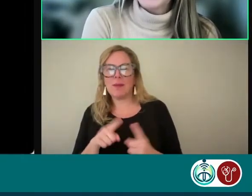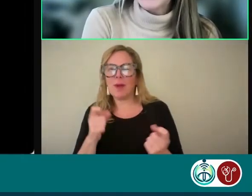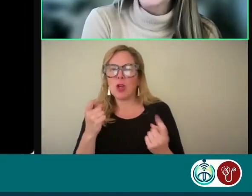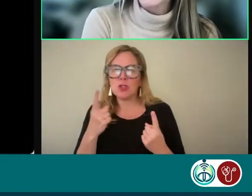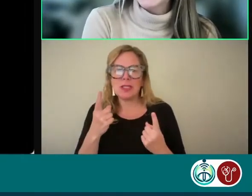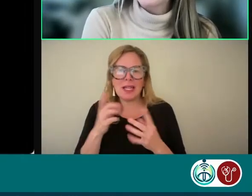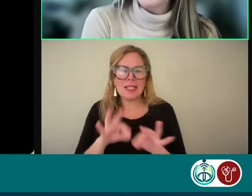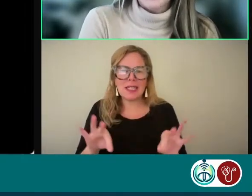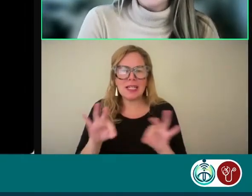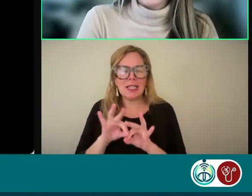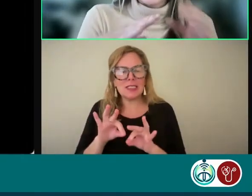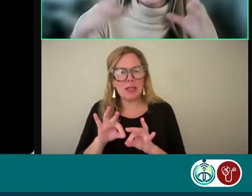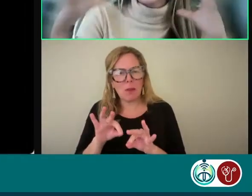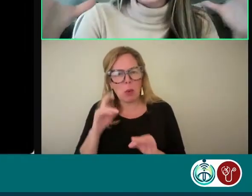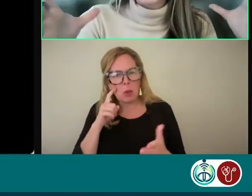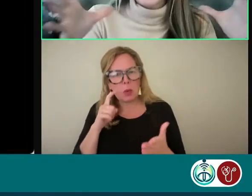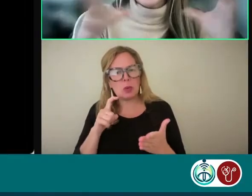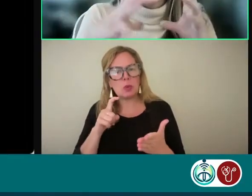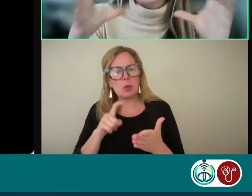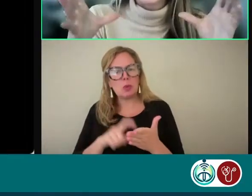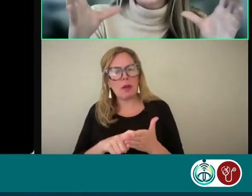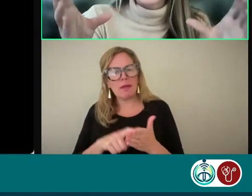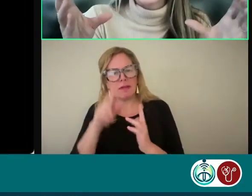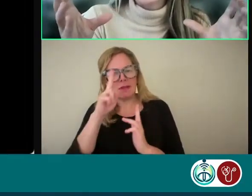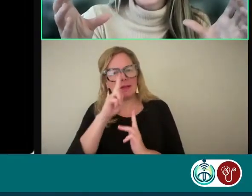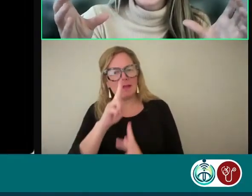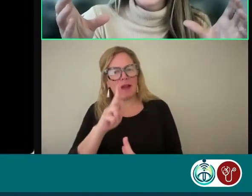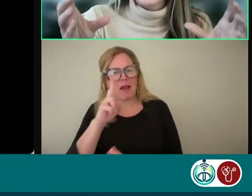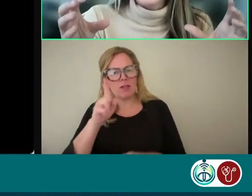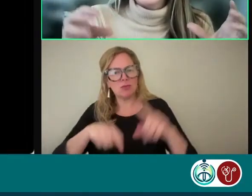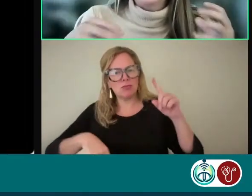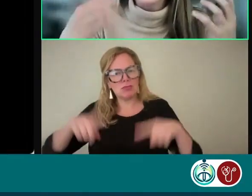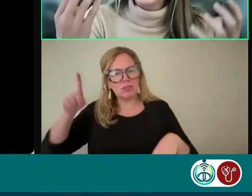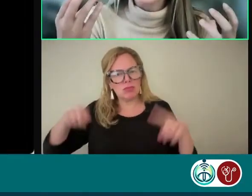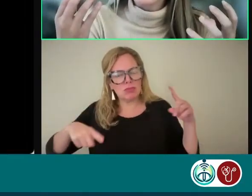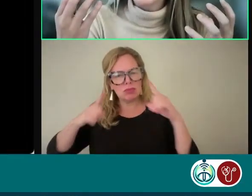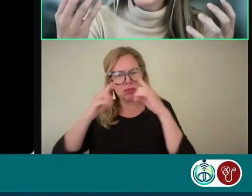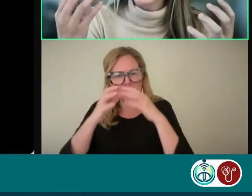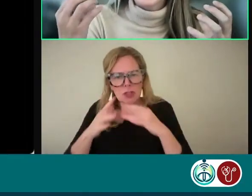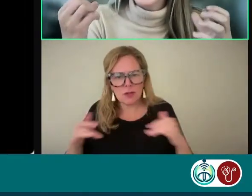beyond all the changes within diversity within the community, the feeling of difference is like